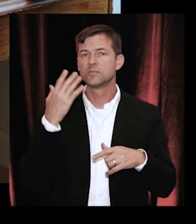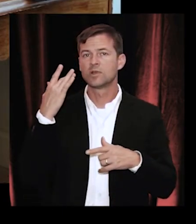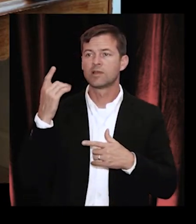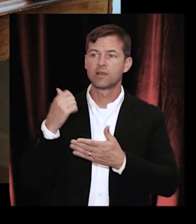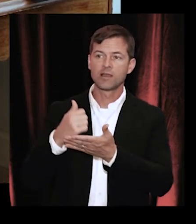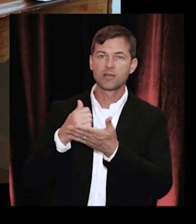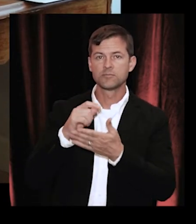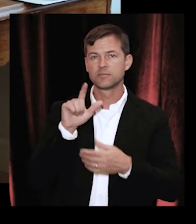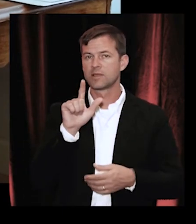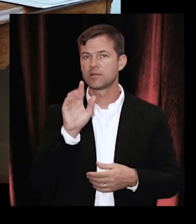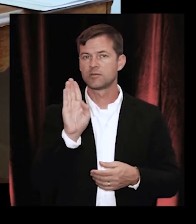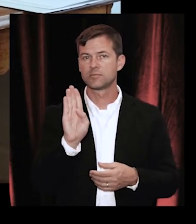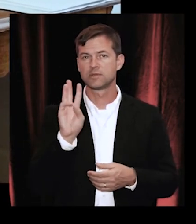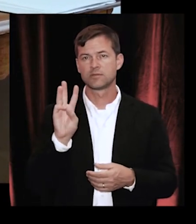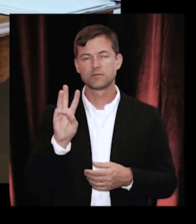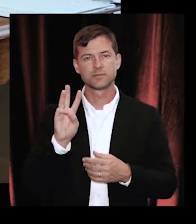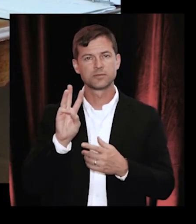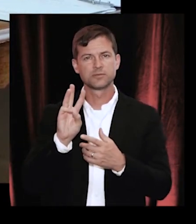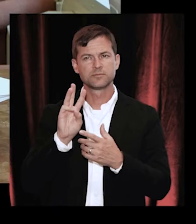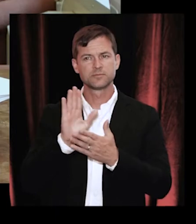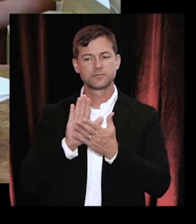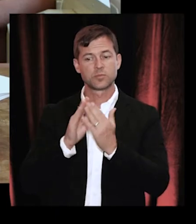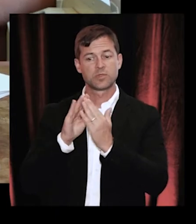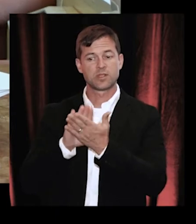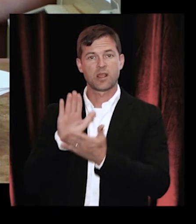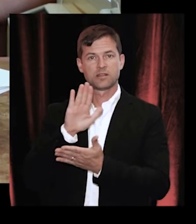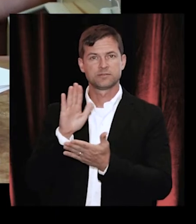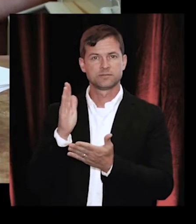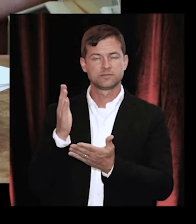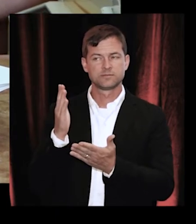Wallace community college, such as with teachers, counselors.